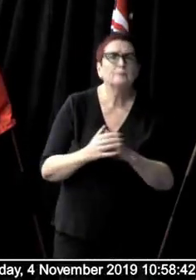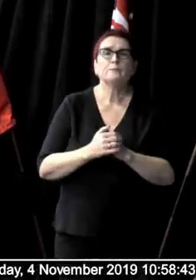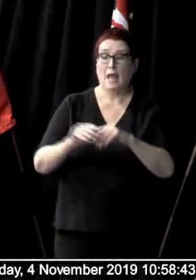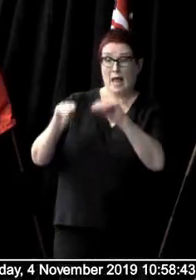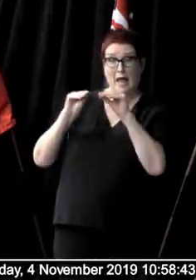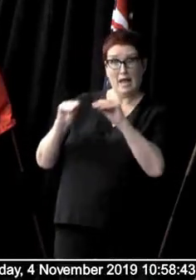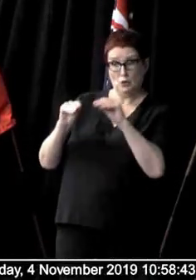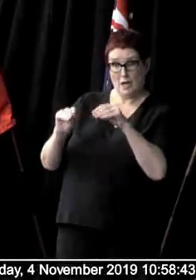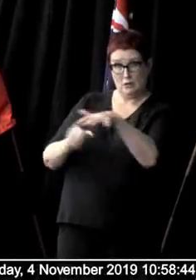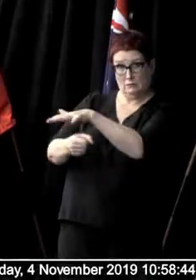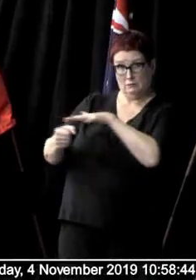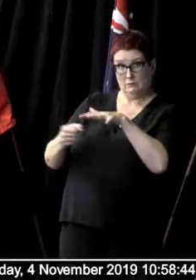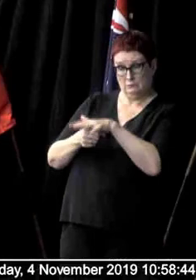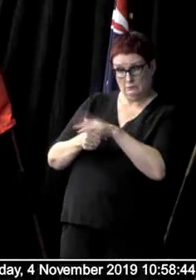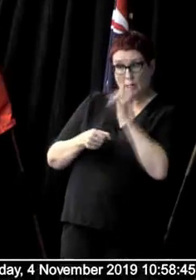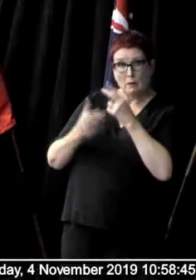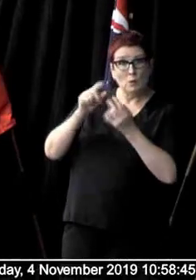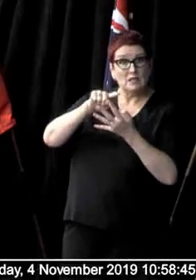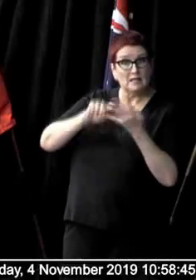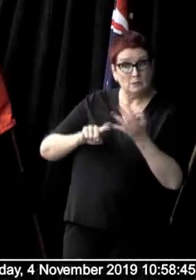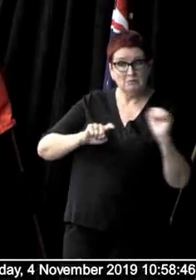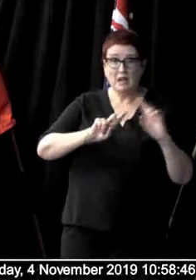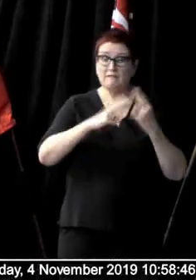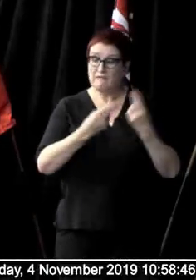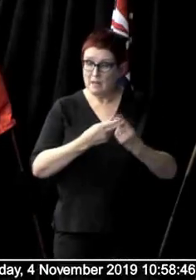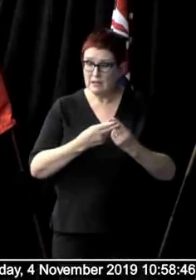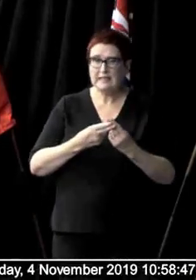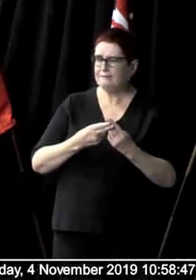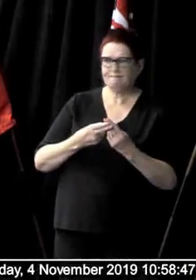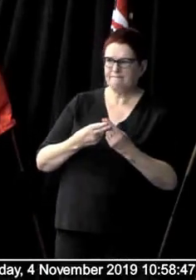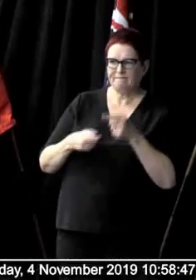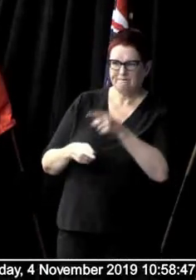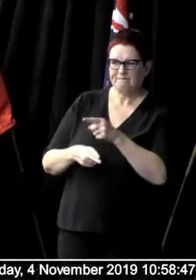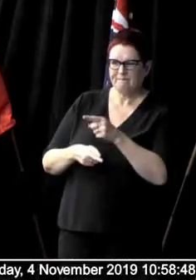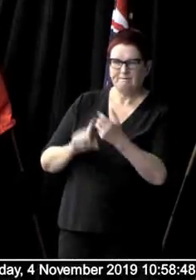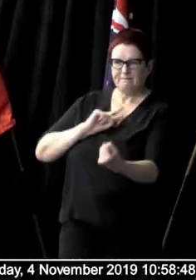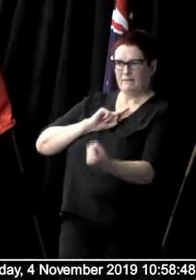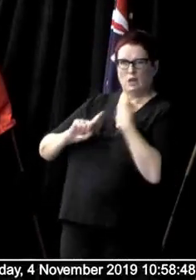where people with disability and their families often experience violence, abuse, and neglect.